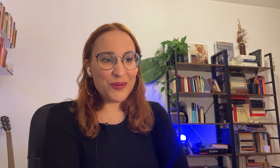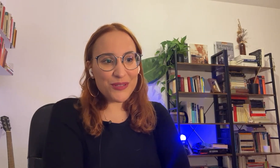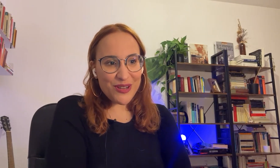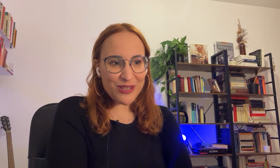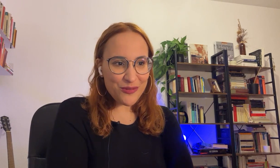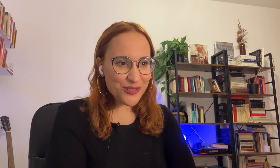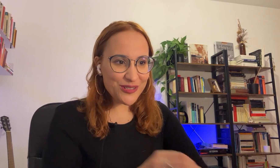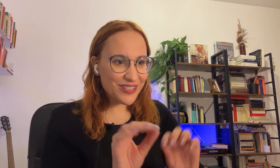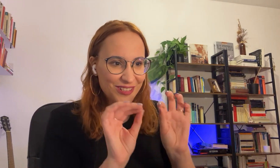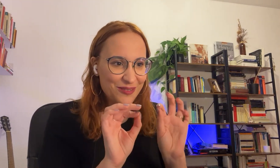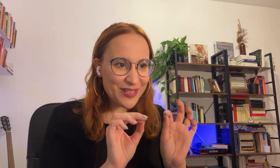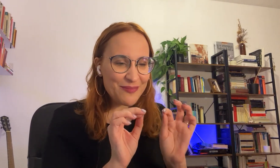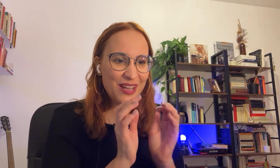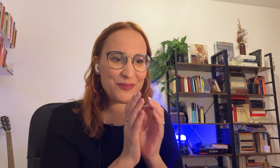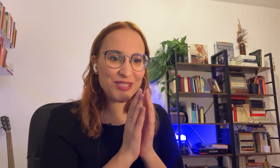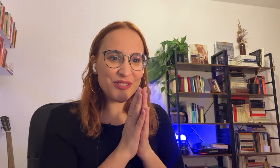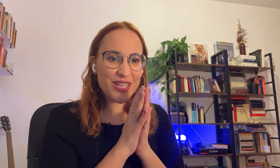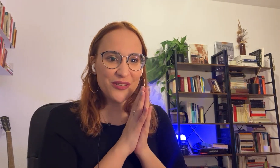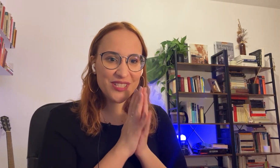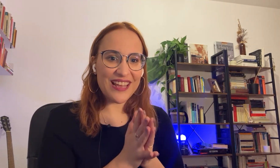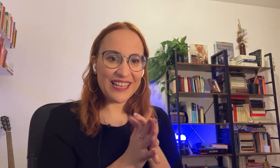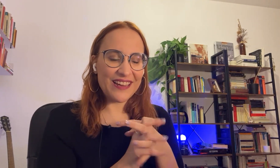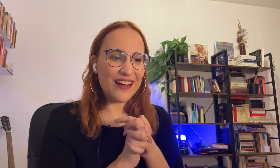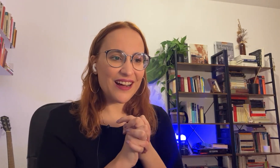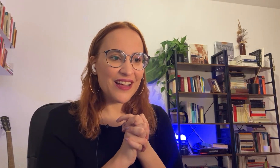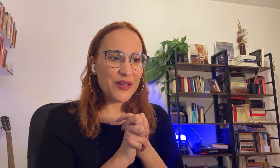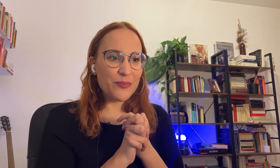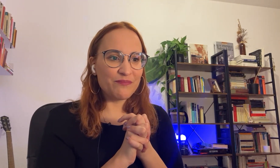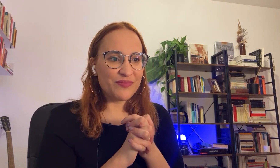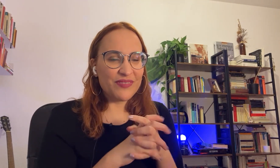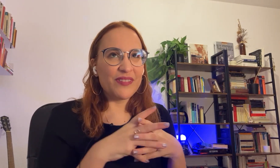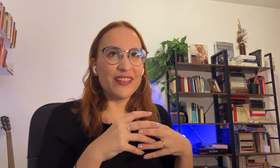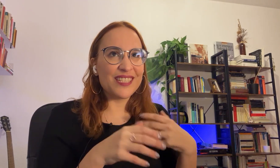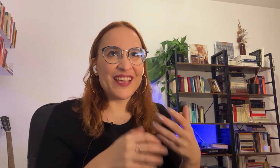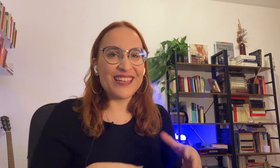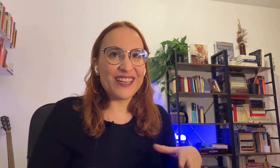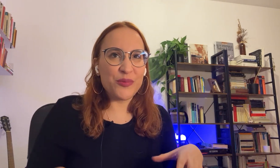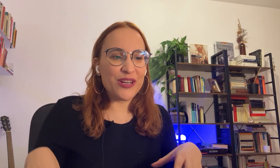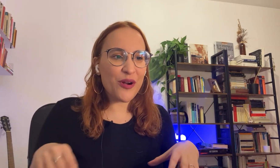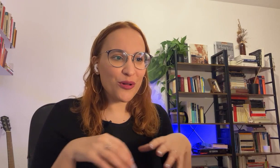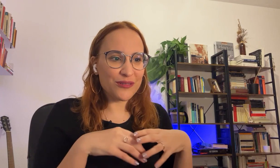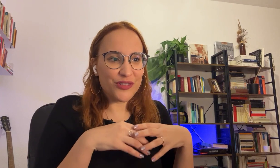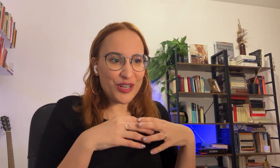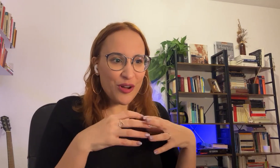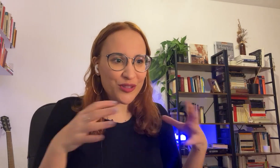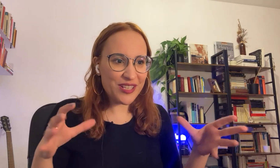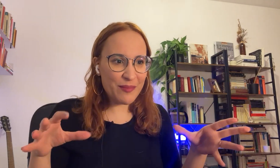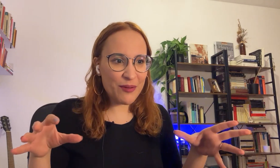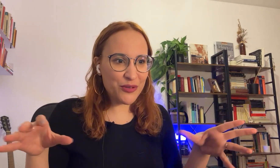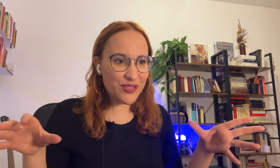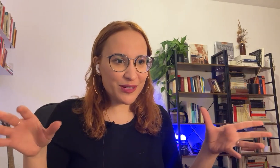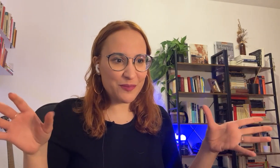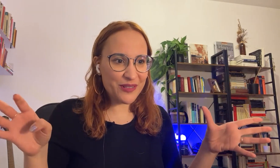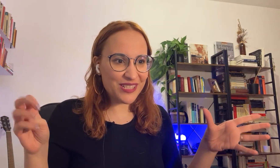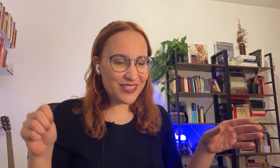We will talk about the future in a little bit, but I wanted to ask you, Sally, in this day and age, we are all talking all the time about user experiences,